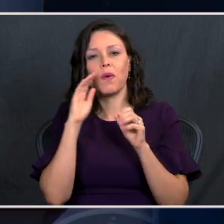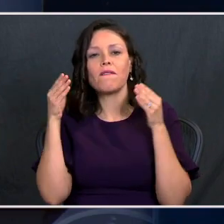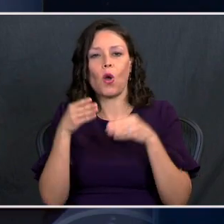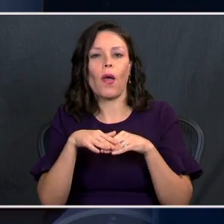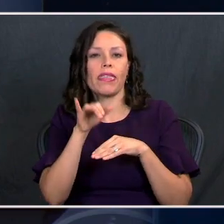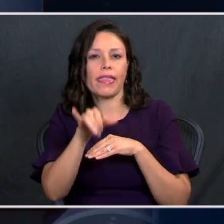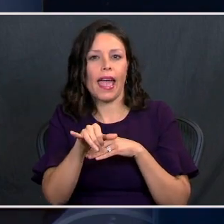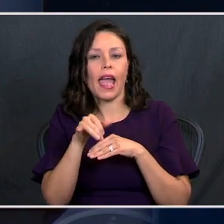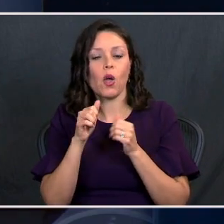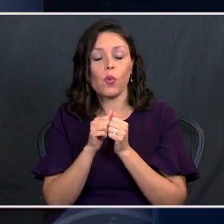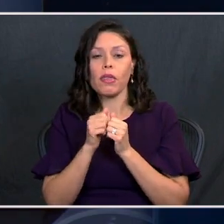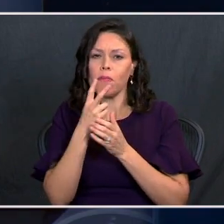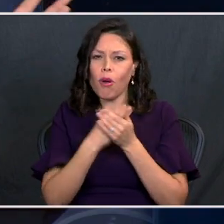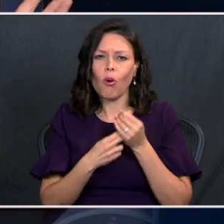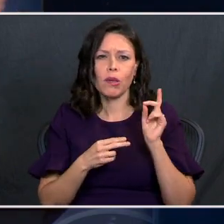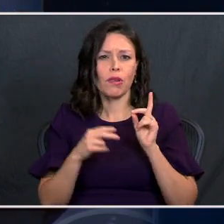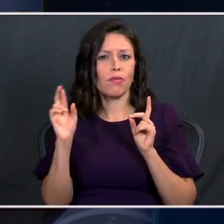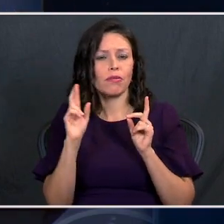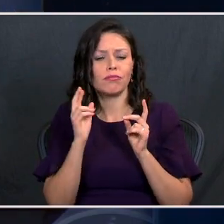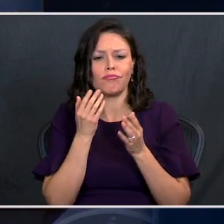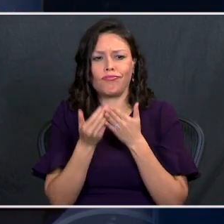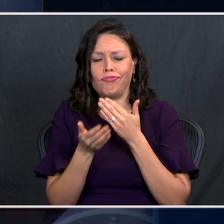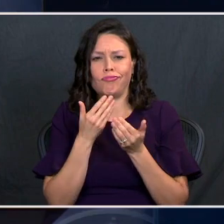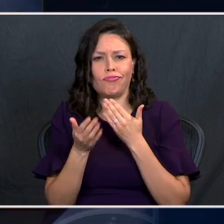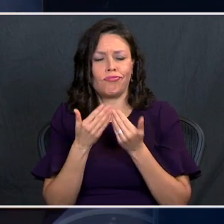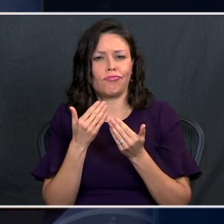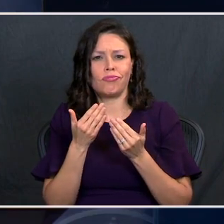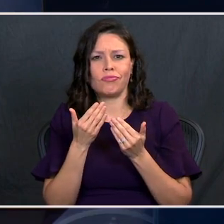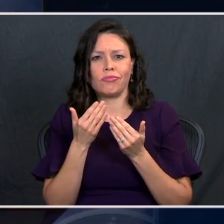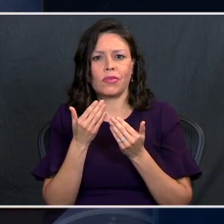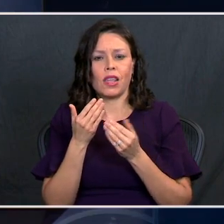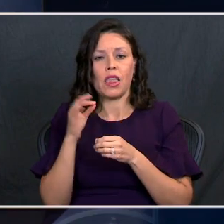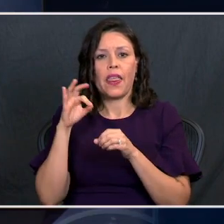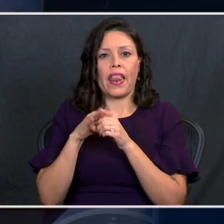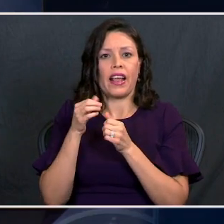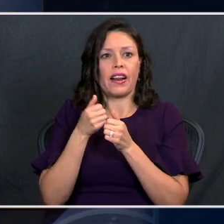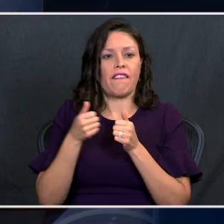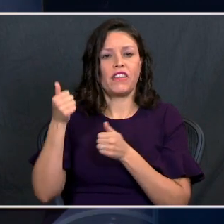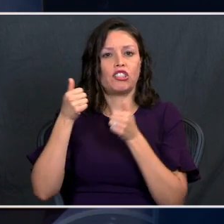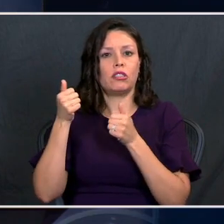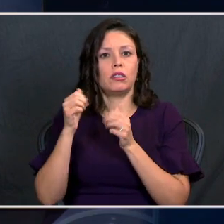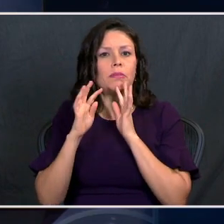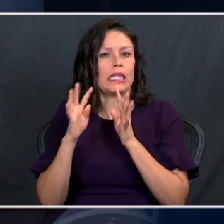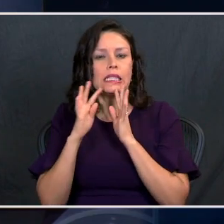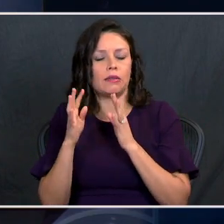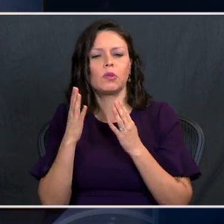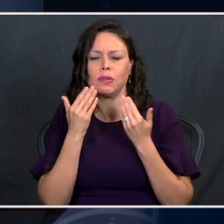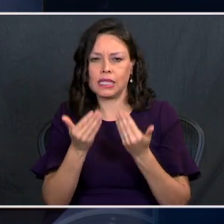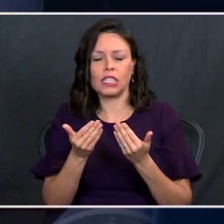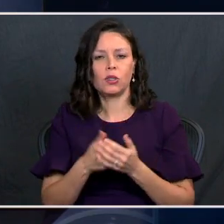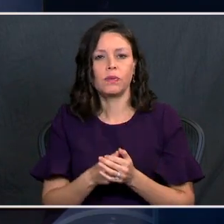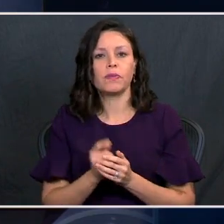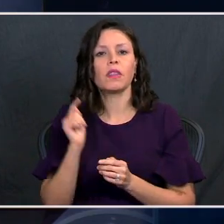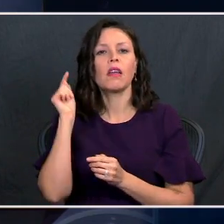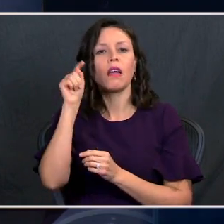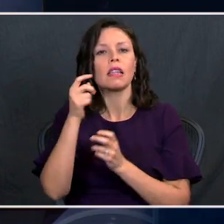in a bipartisan manner, regardless of what any elected official may have to say. Go ahead, all the way in the back. All the way in the back. The Press: Hi.